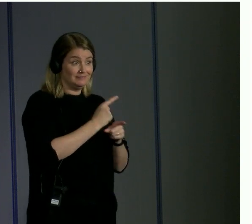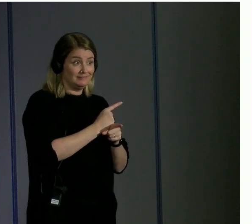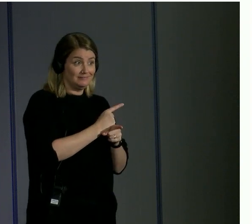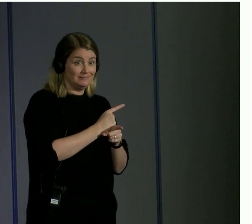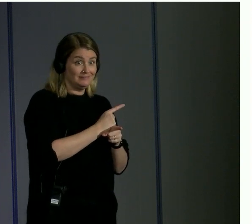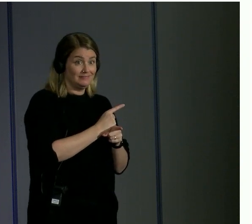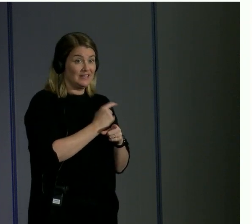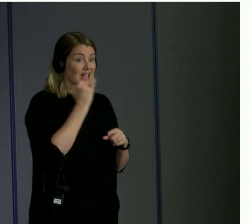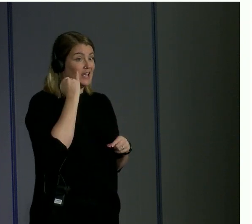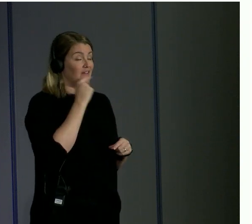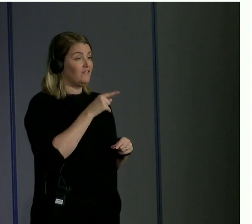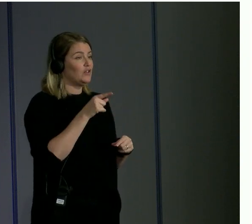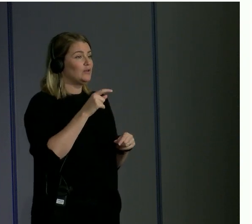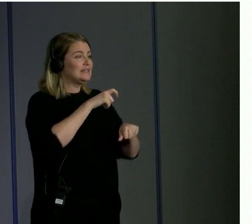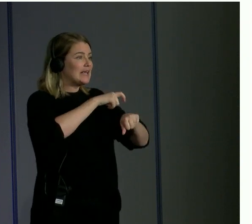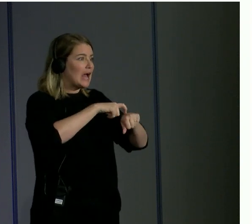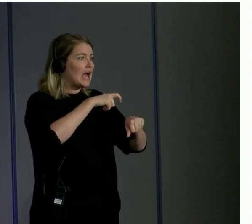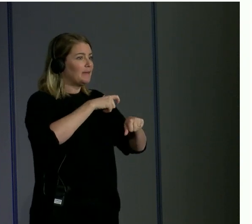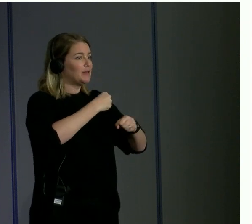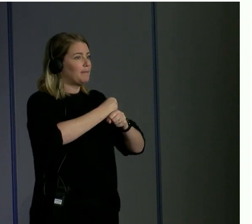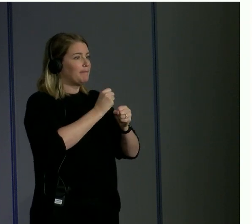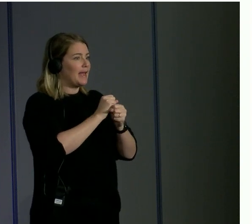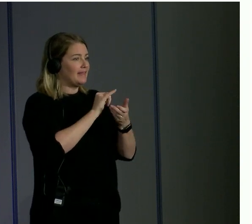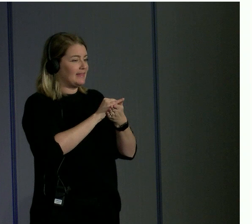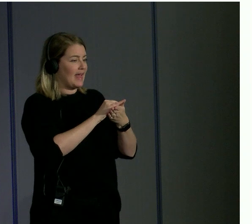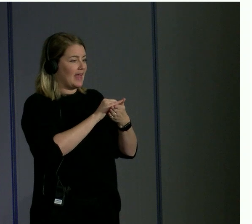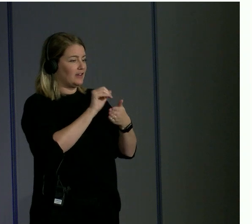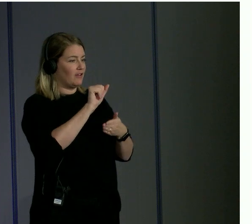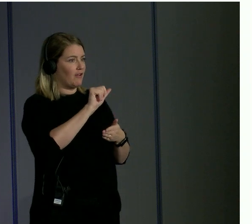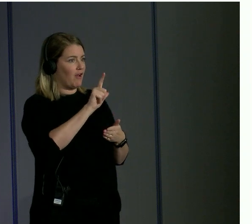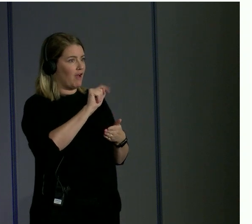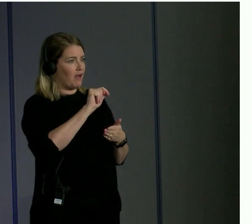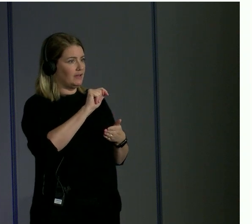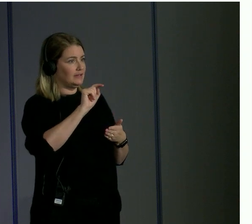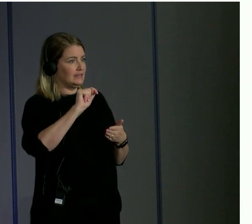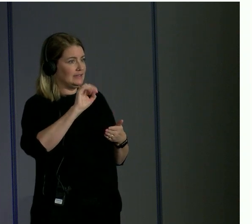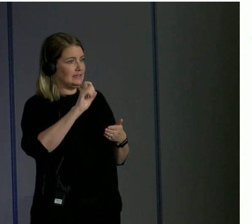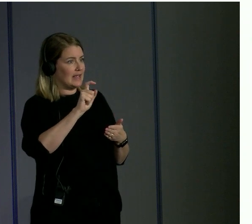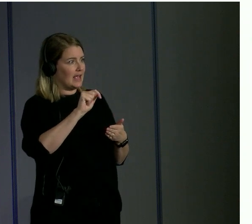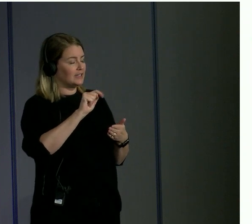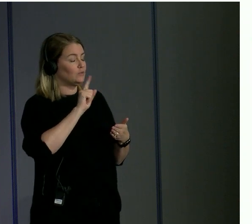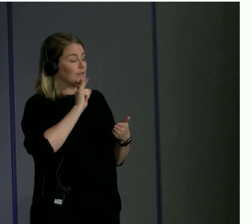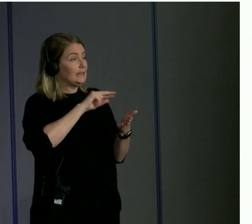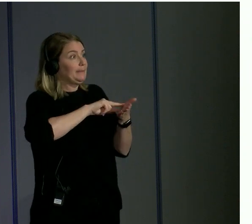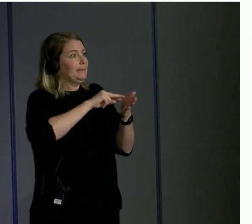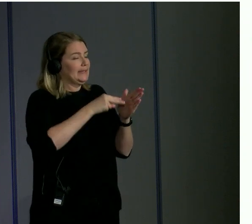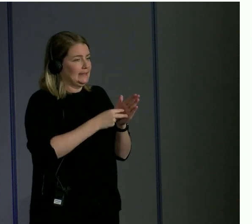And if you can take that time to make it meaningful, that's great. So what makes